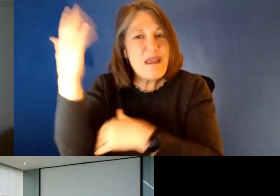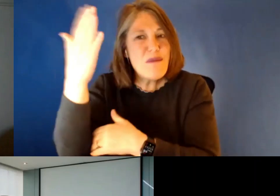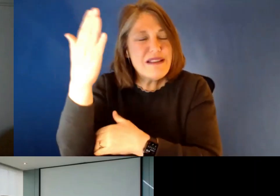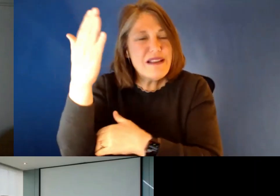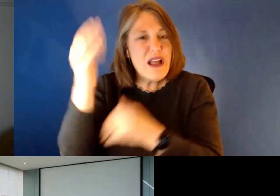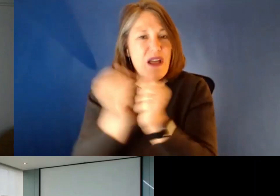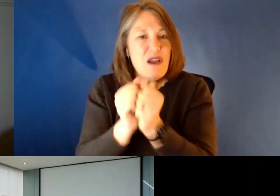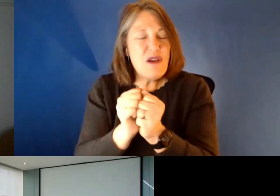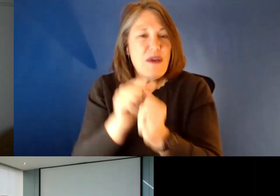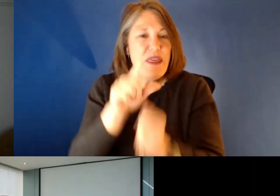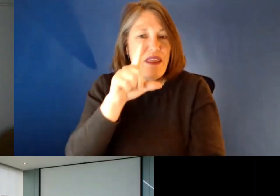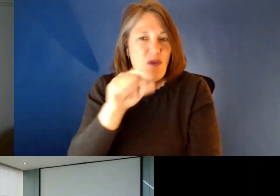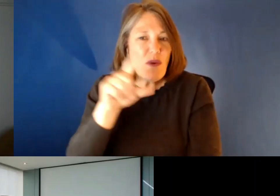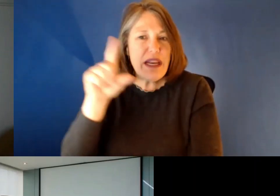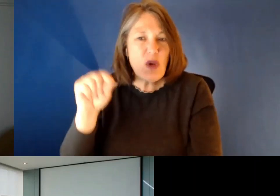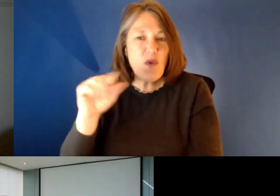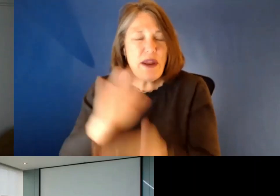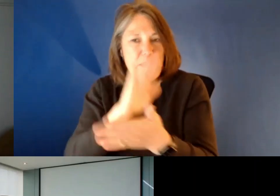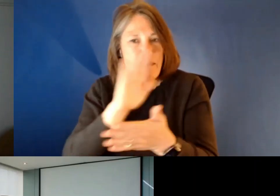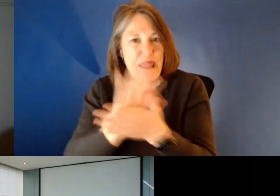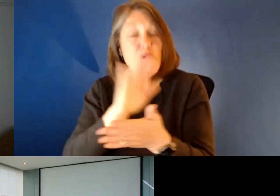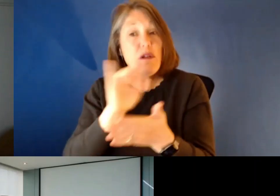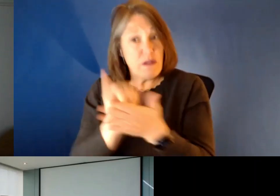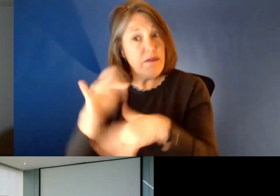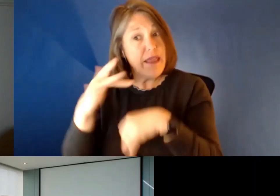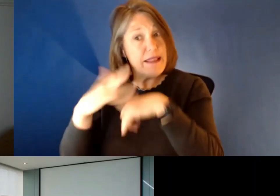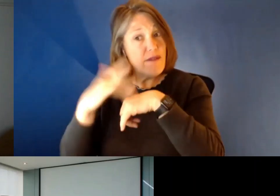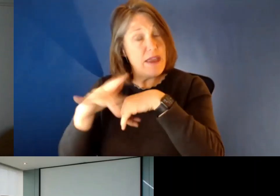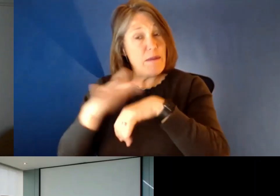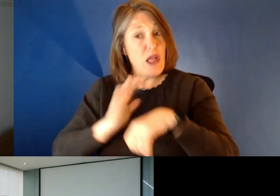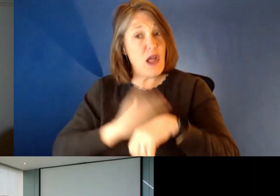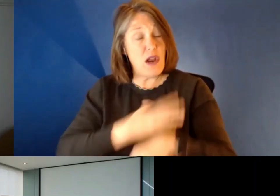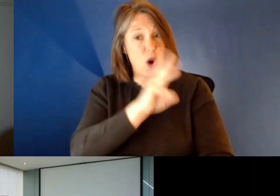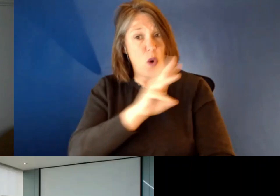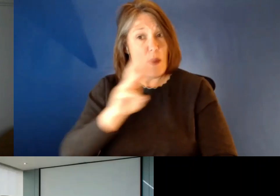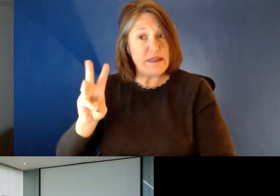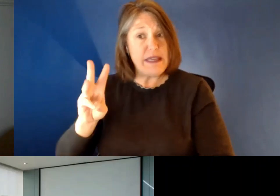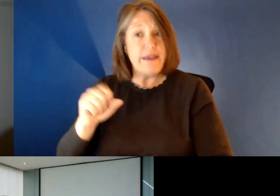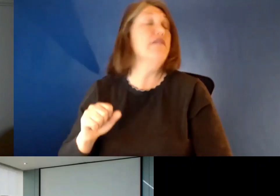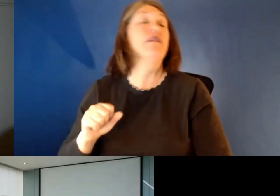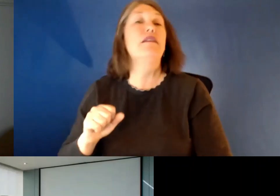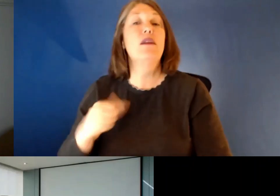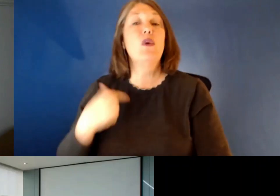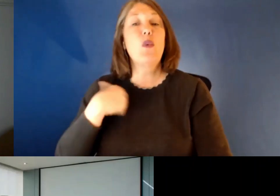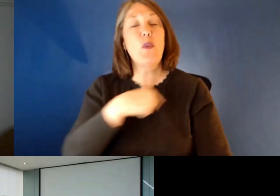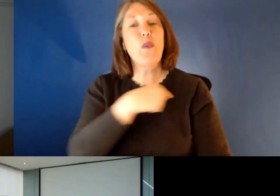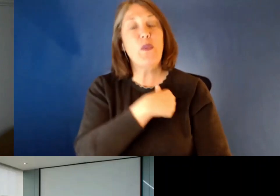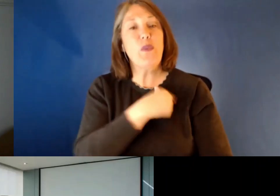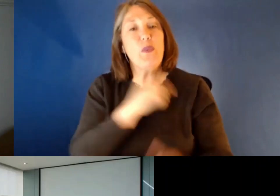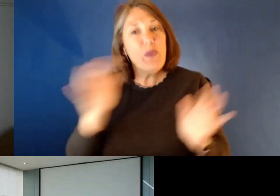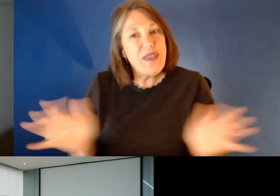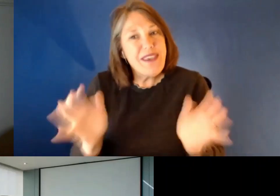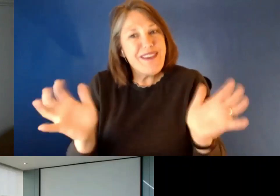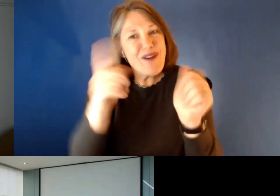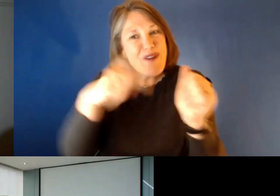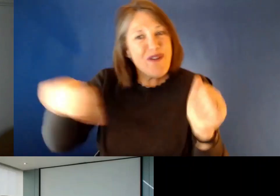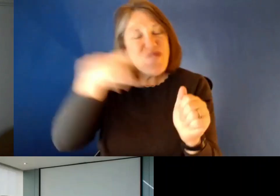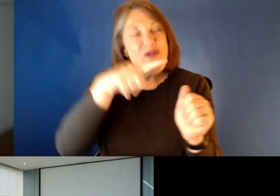06:16:14 and that is available on our website. We encourage those who wanted to experiment